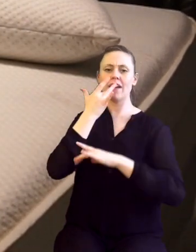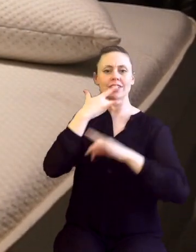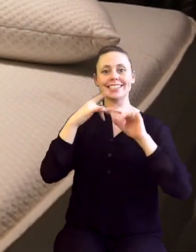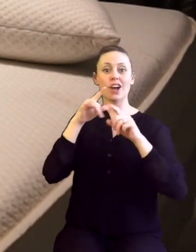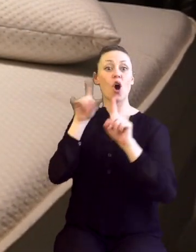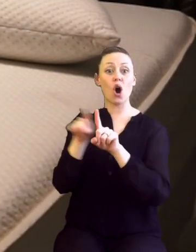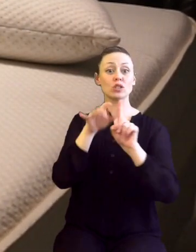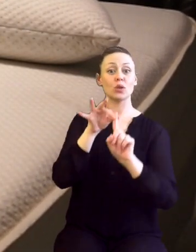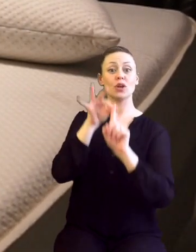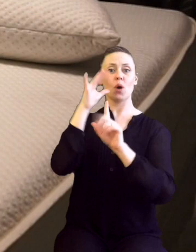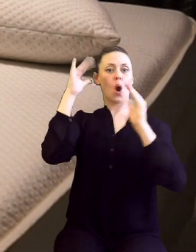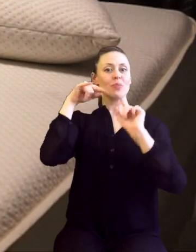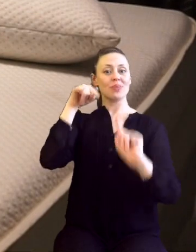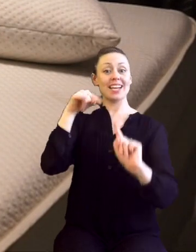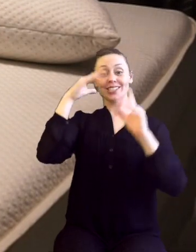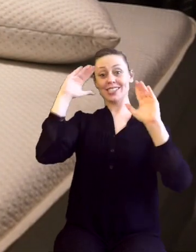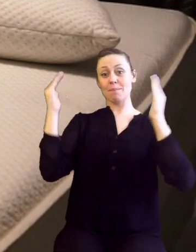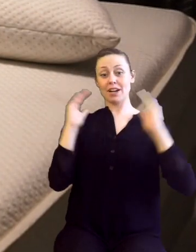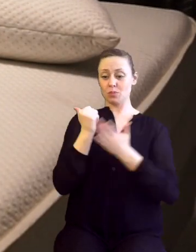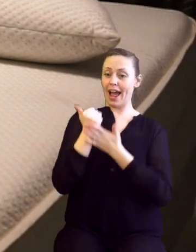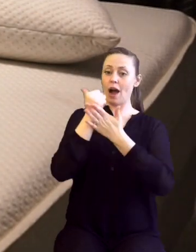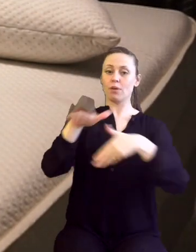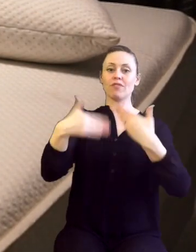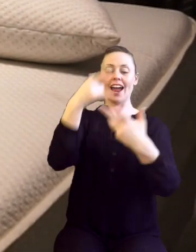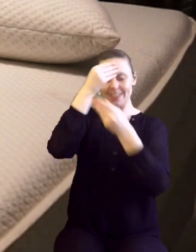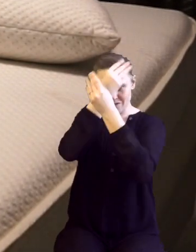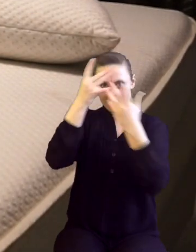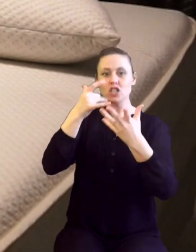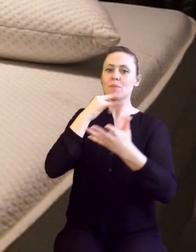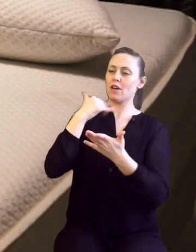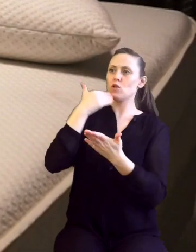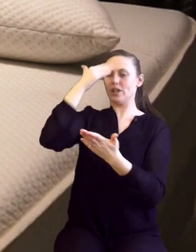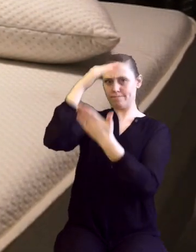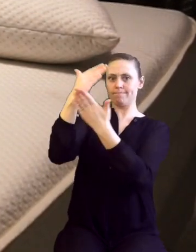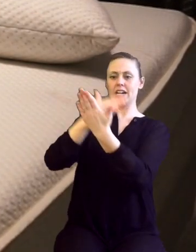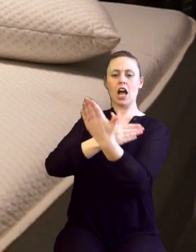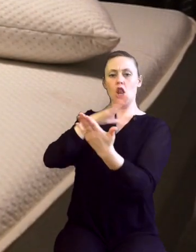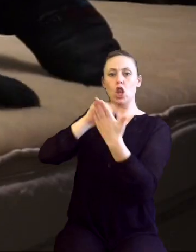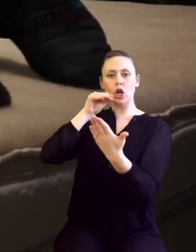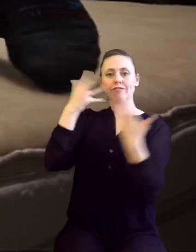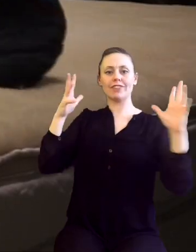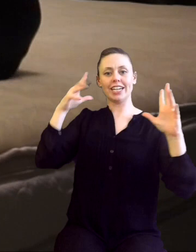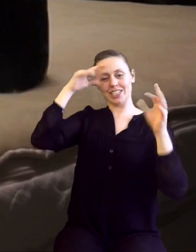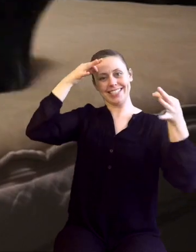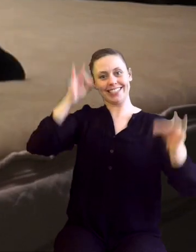hoping that this comparison will give you the information you need to make a really informed decision.